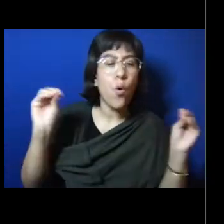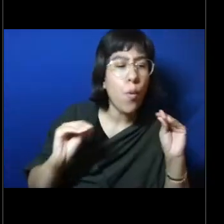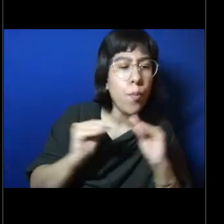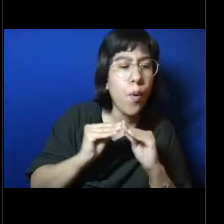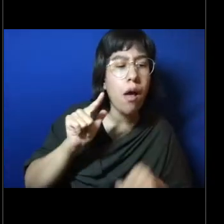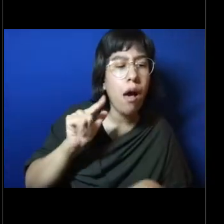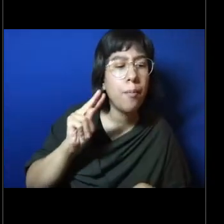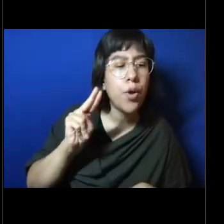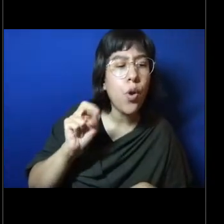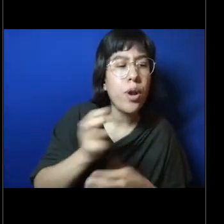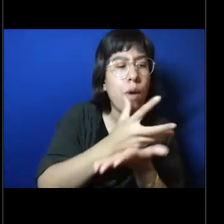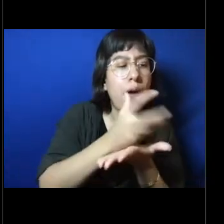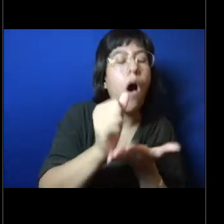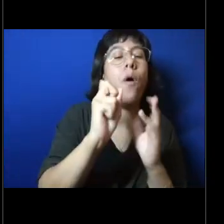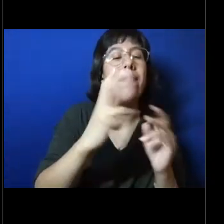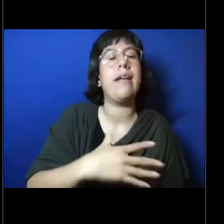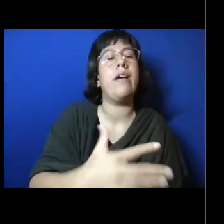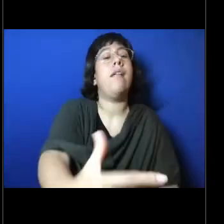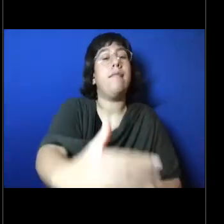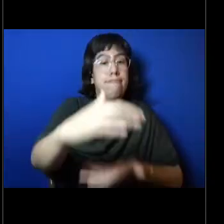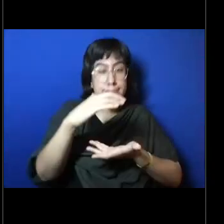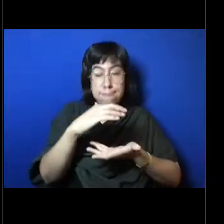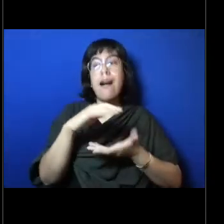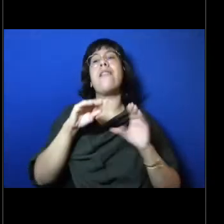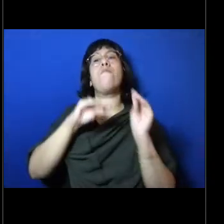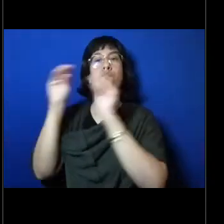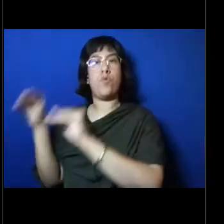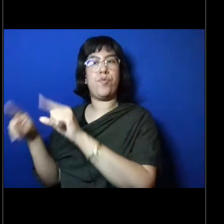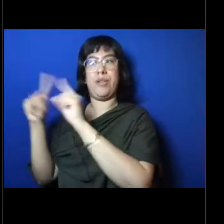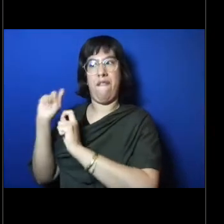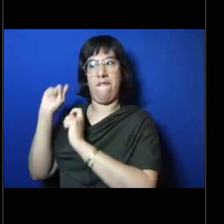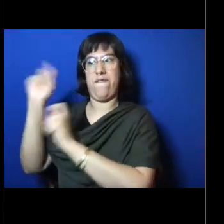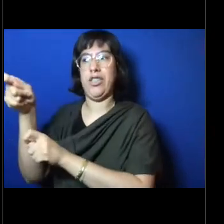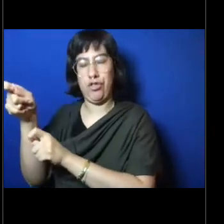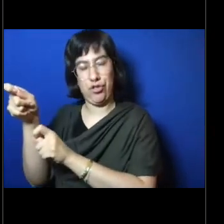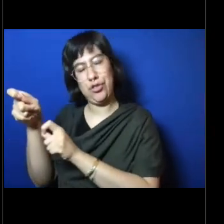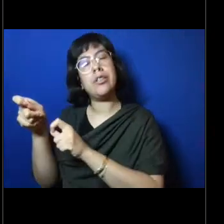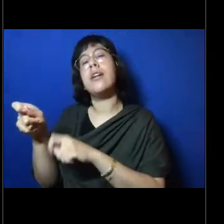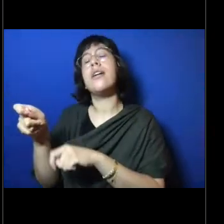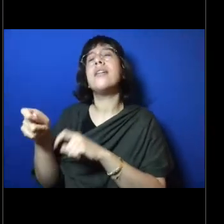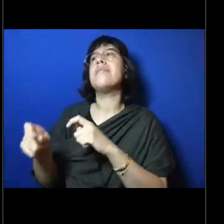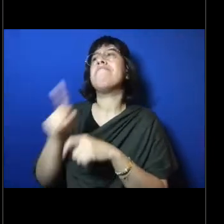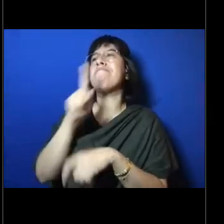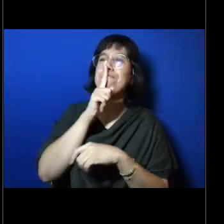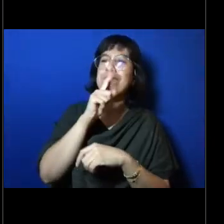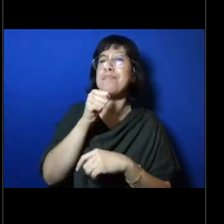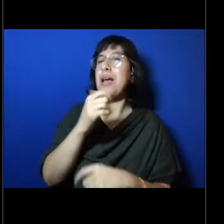And I don't want to say that they were bad for doing this. This is, you know, they weren't trying to wipe out abalone,